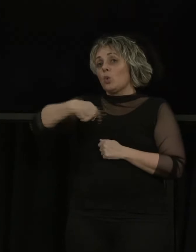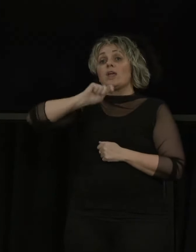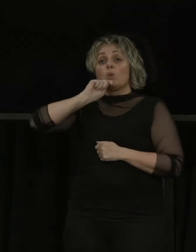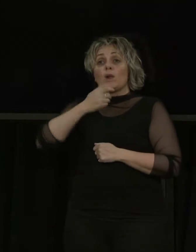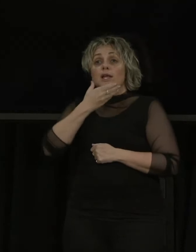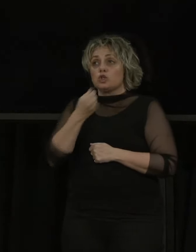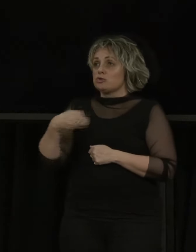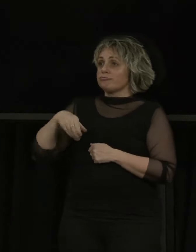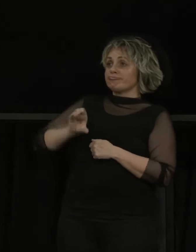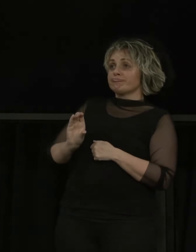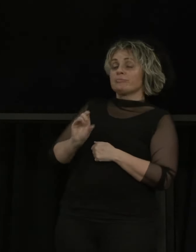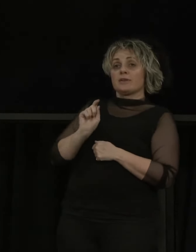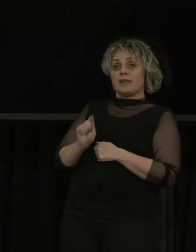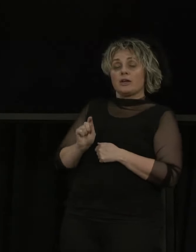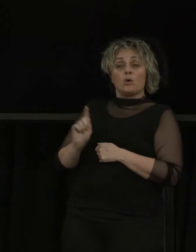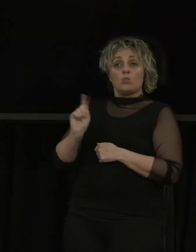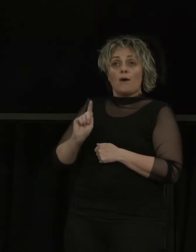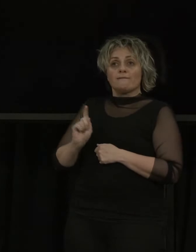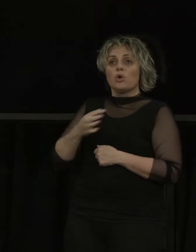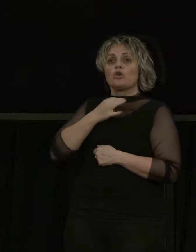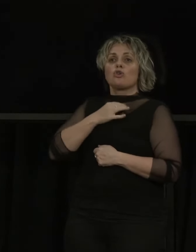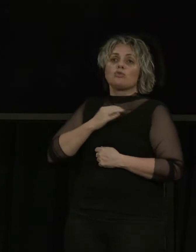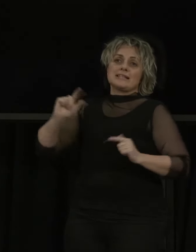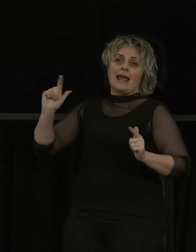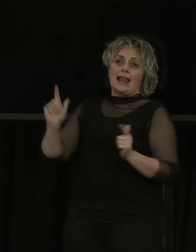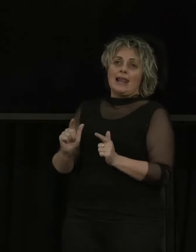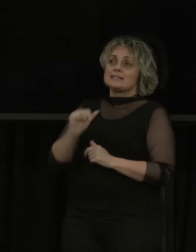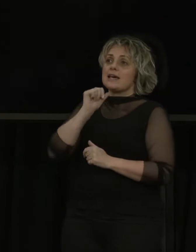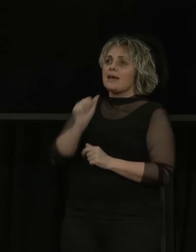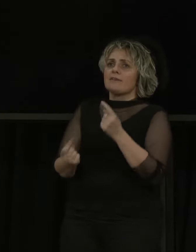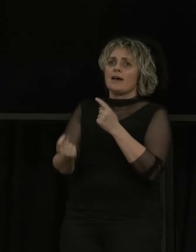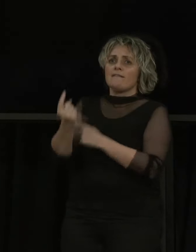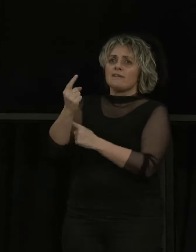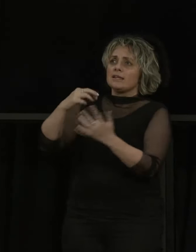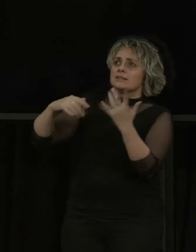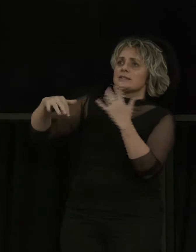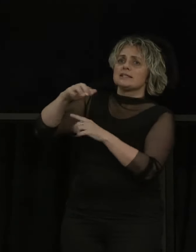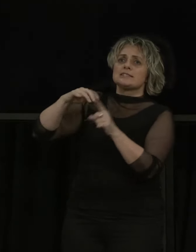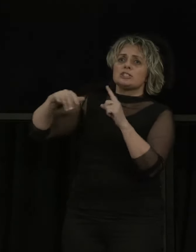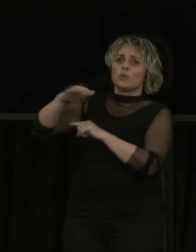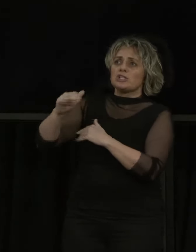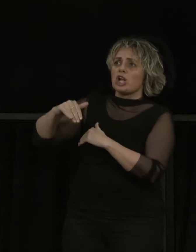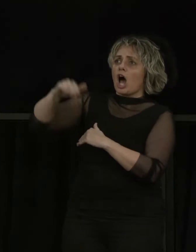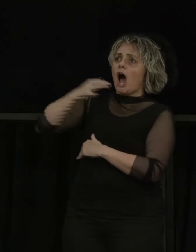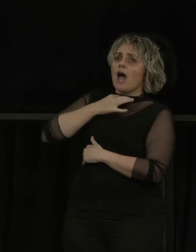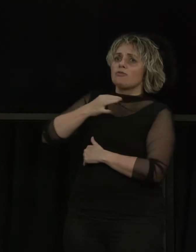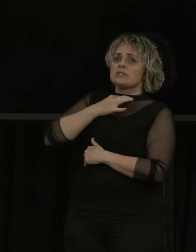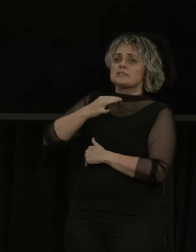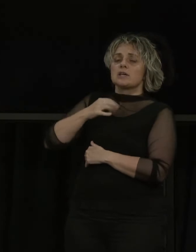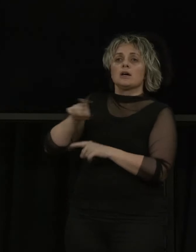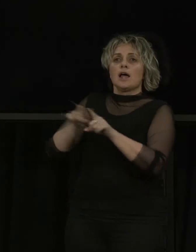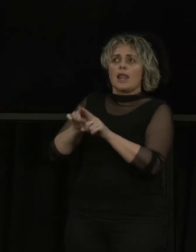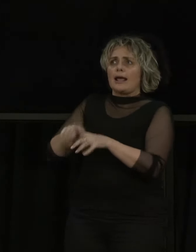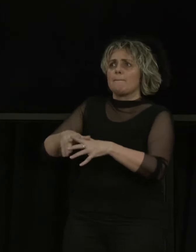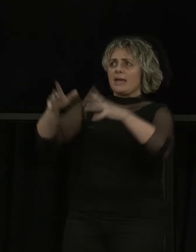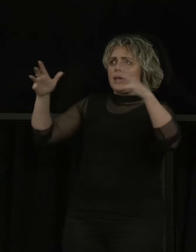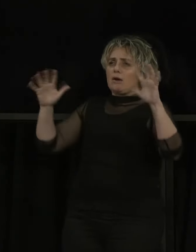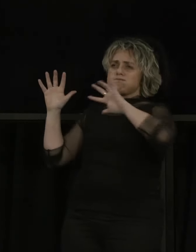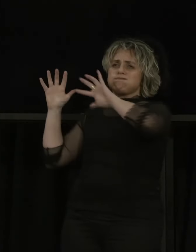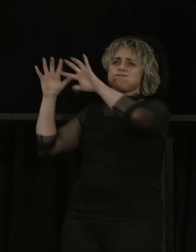more detail in the coming week.